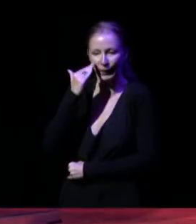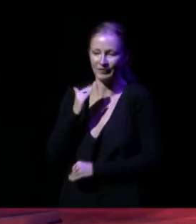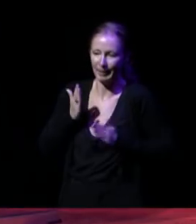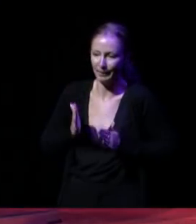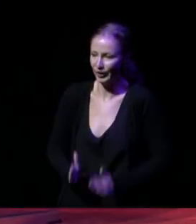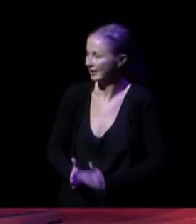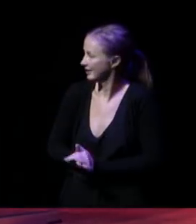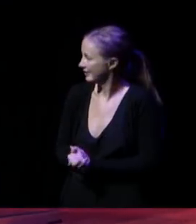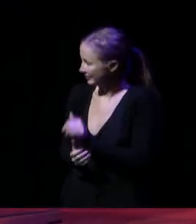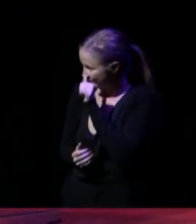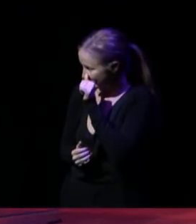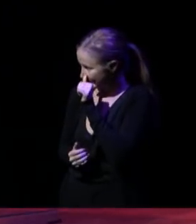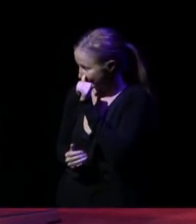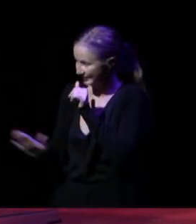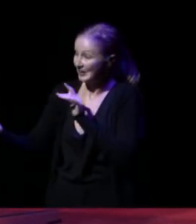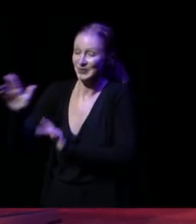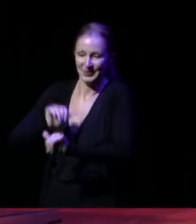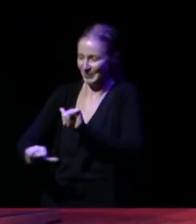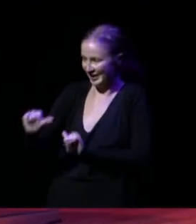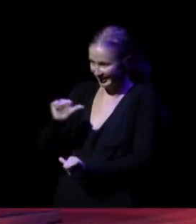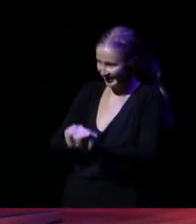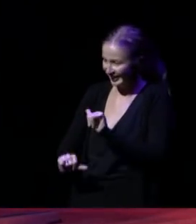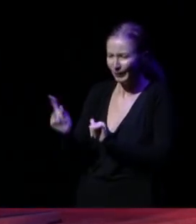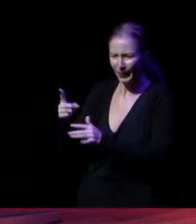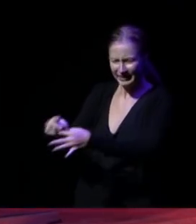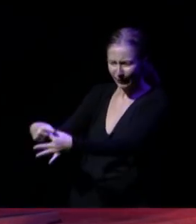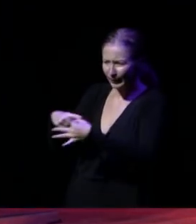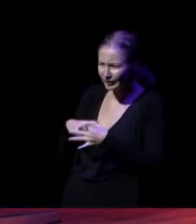Rewind. What was the question again? How would I what?